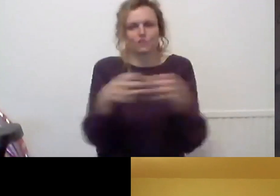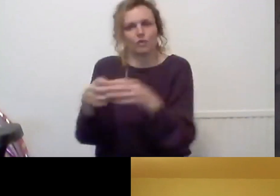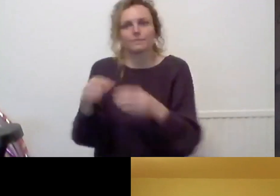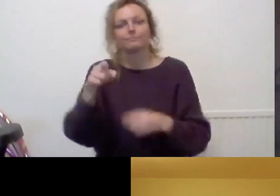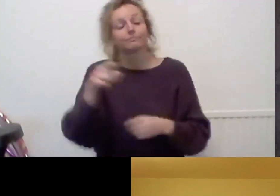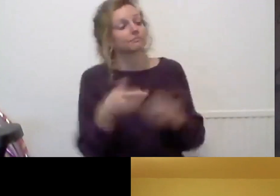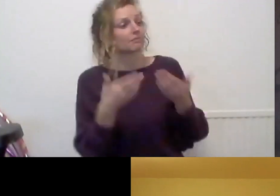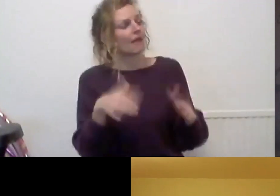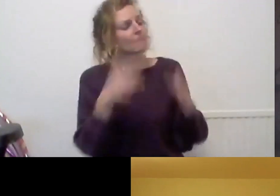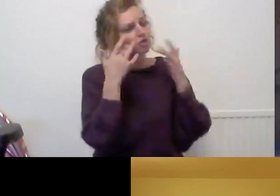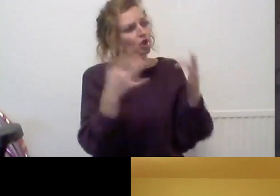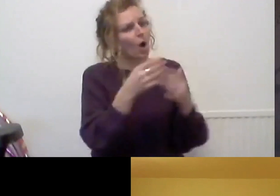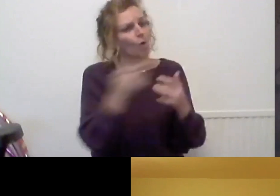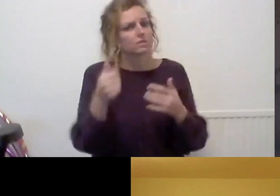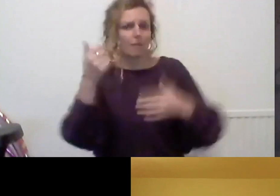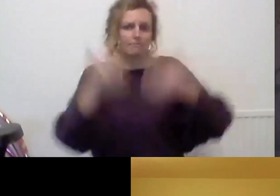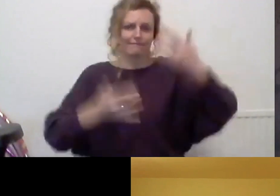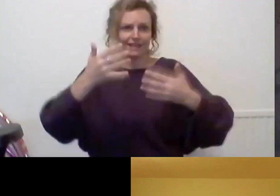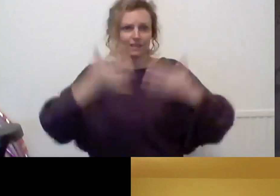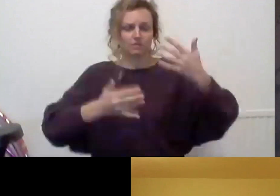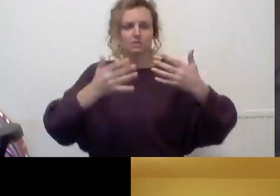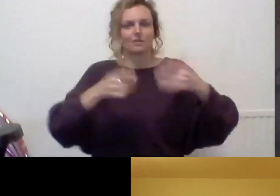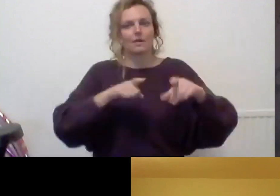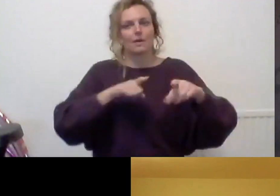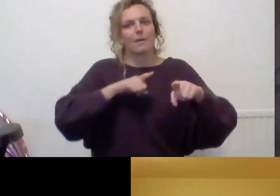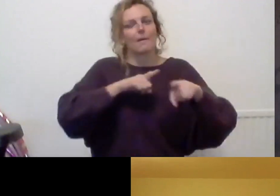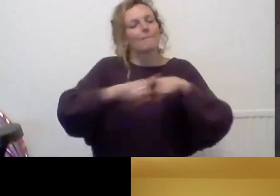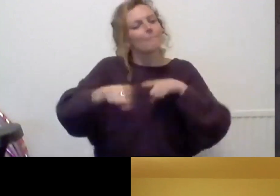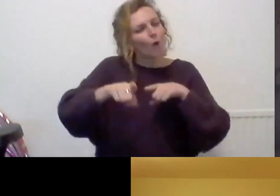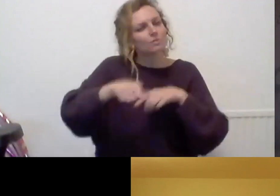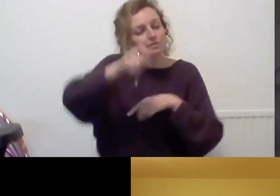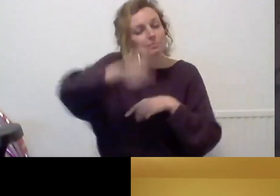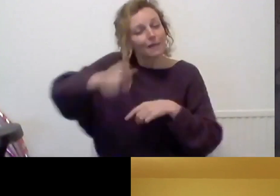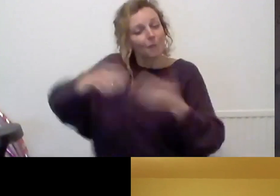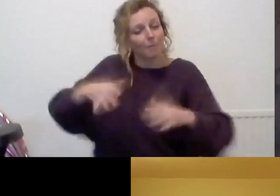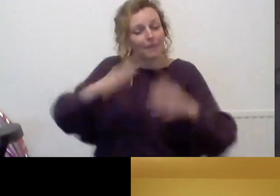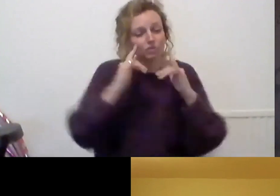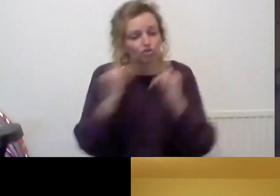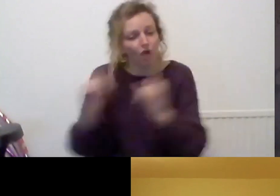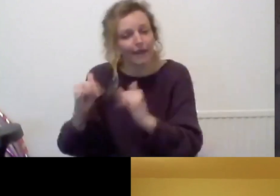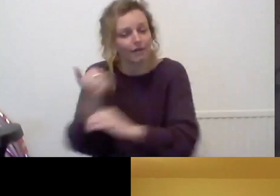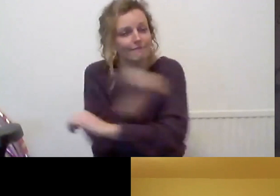the majority of people were and work from white ethnic group, but 70 of the Pfizer trial